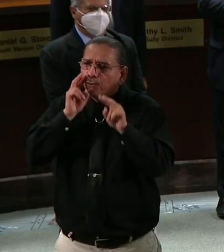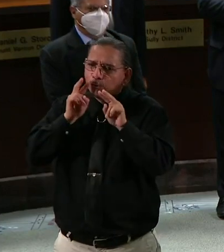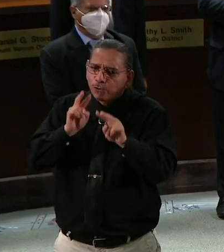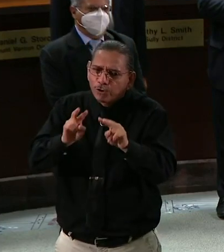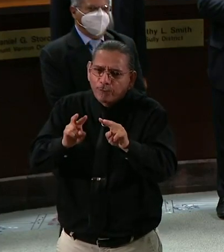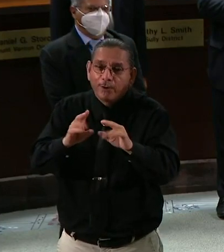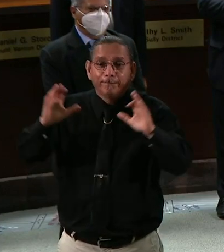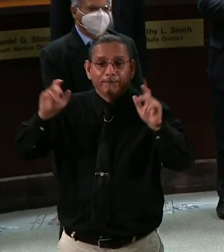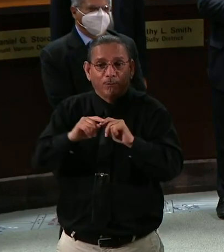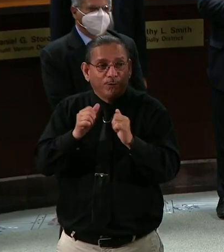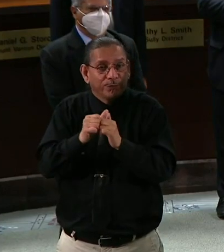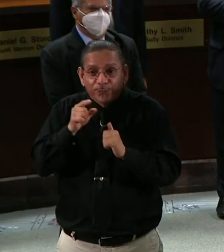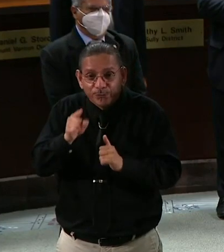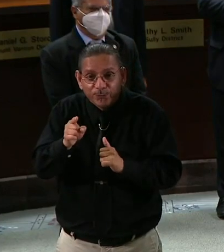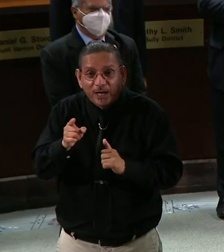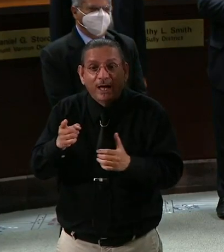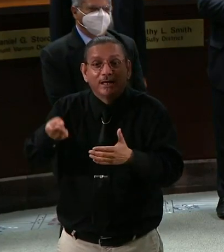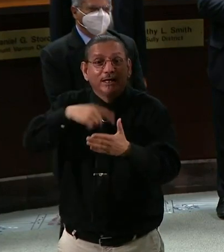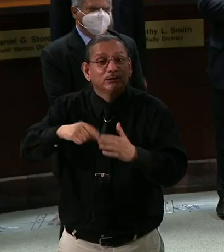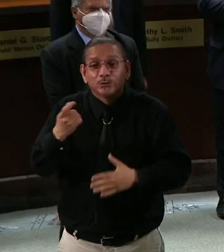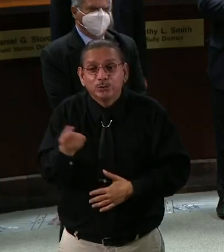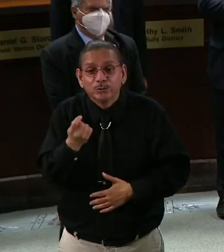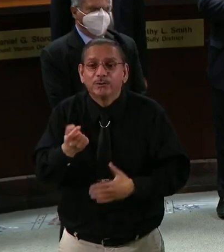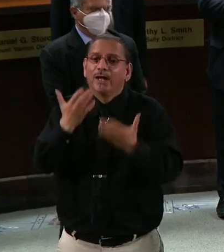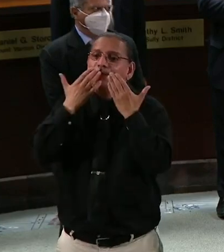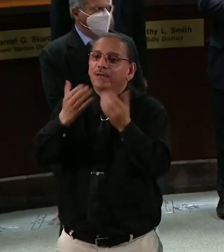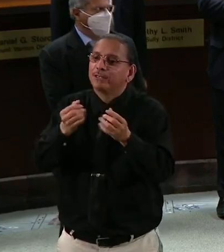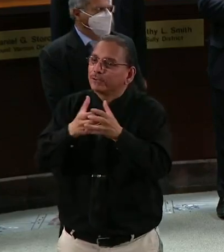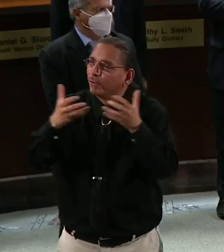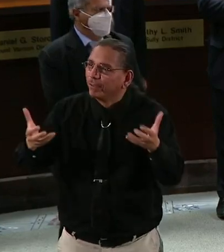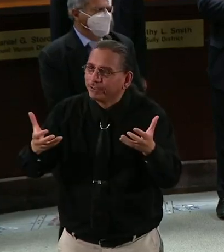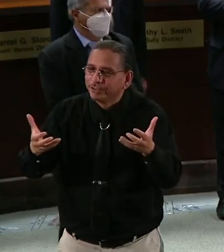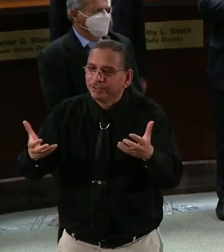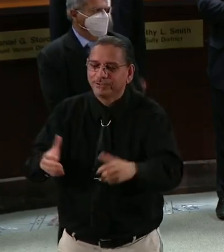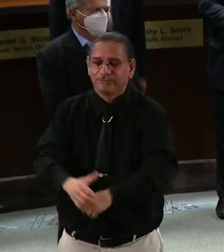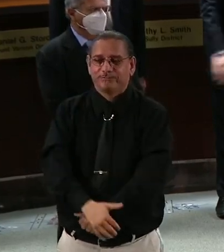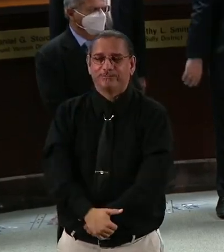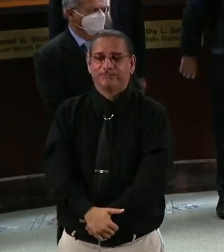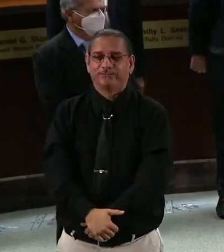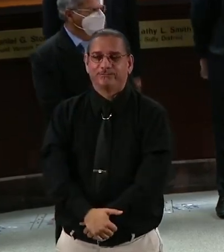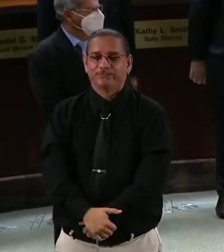PEACEFUL WEEKEND AND WE WILL LOOK FORWARD TO BEING BACK WITH